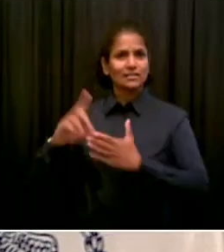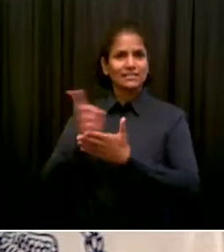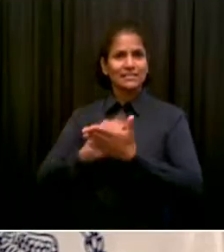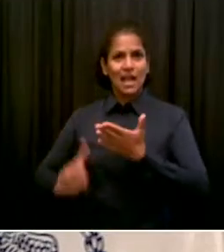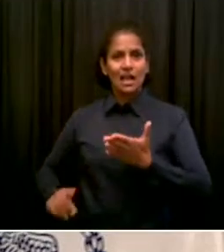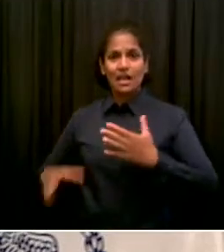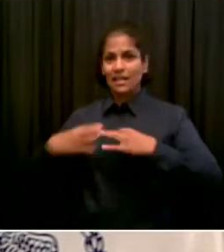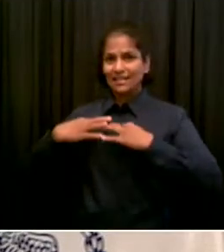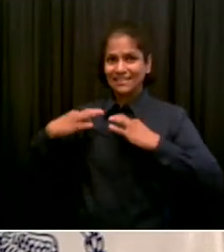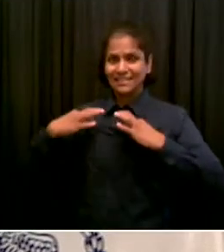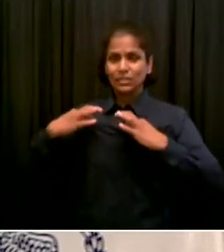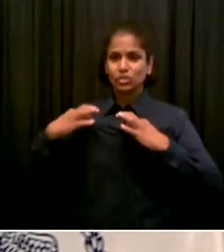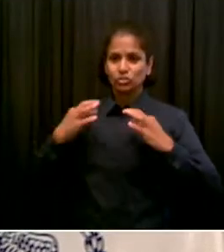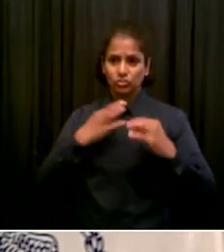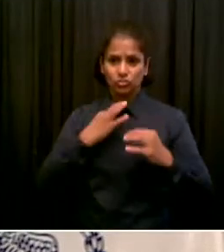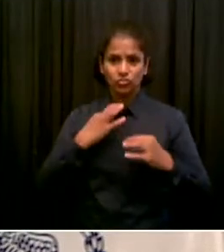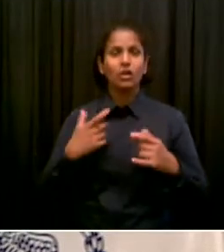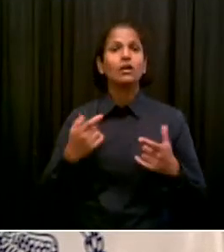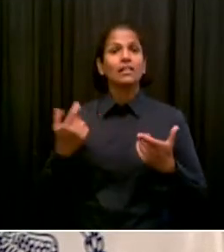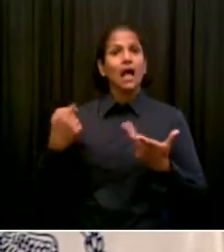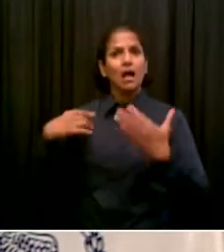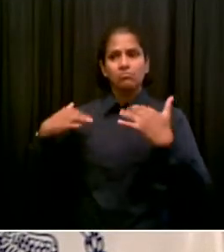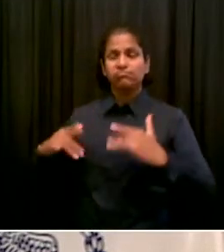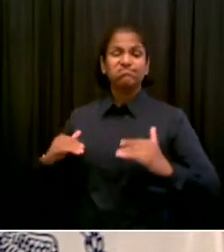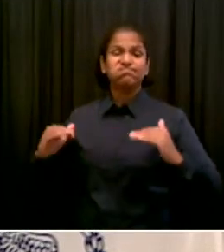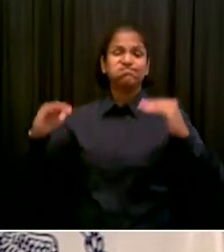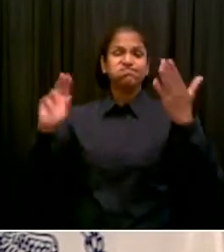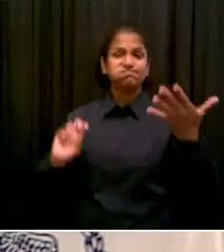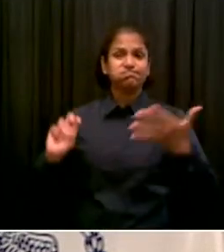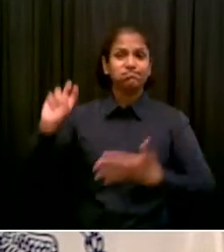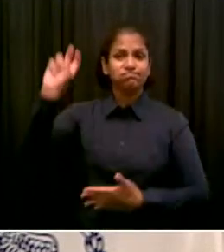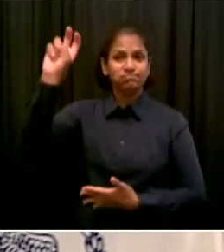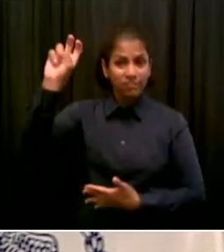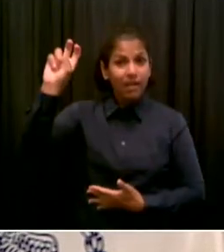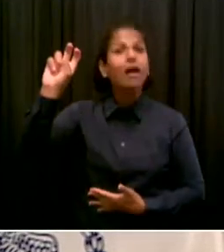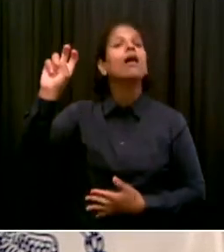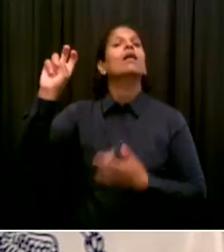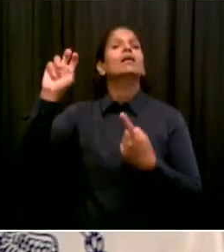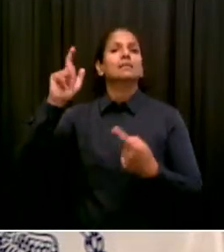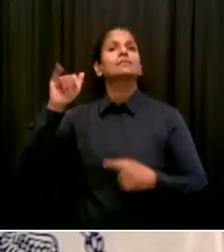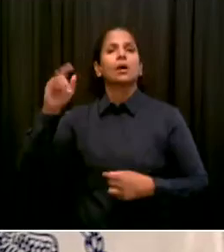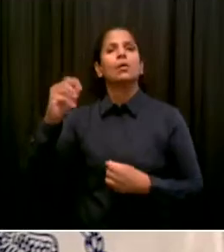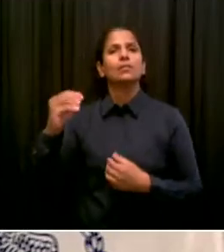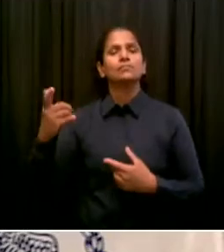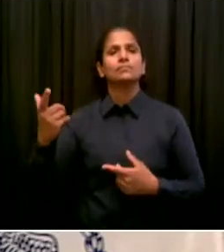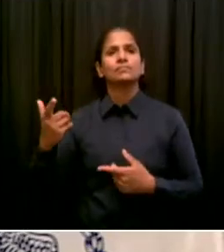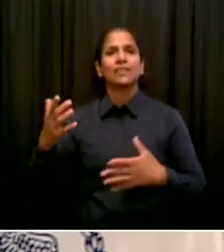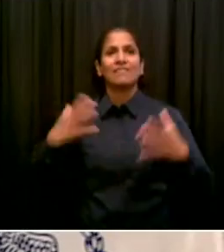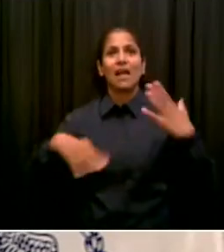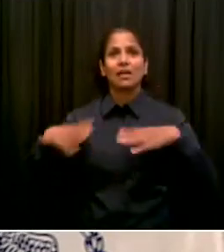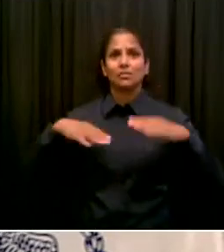THEN, HE HA DA FLAIR FOR FAHISON.